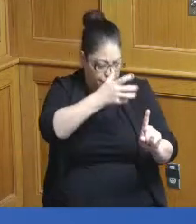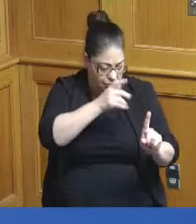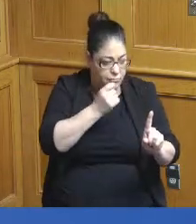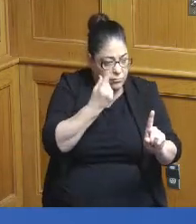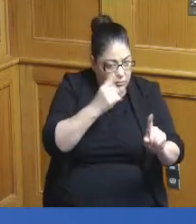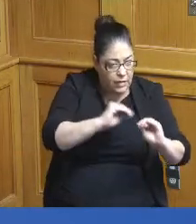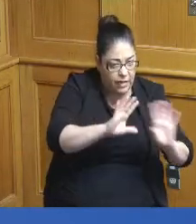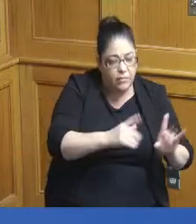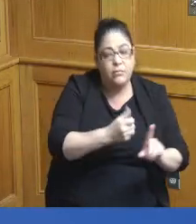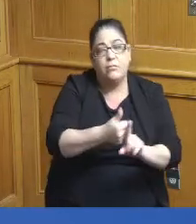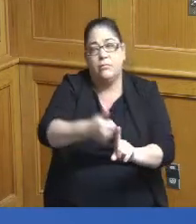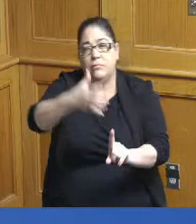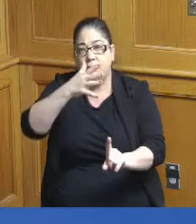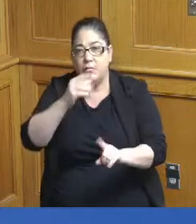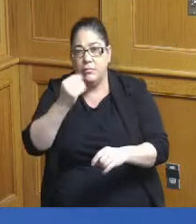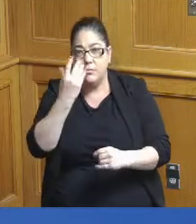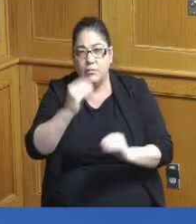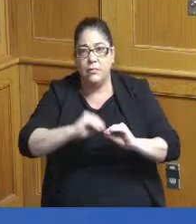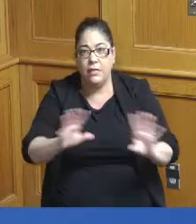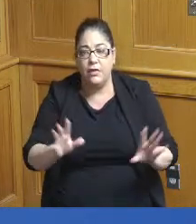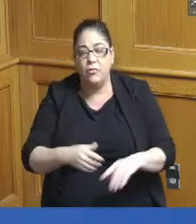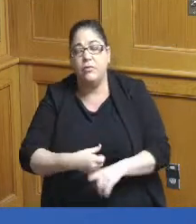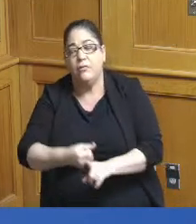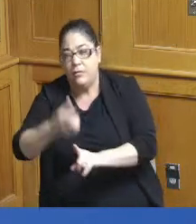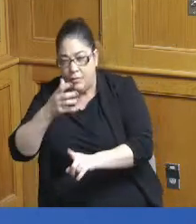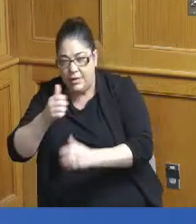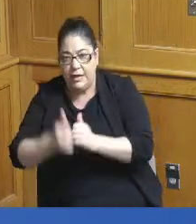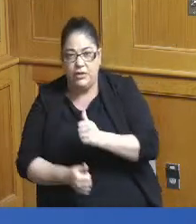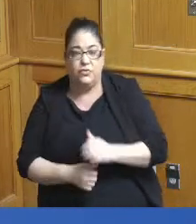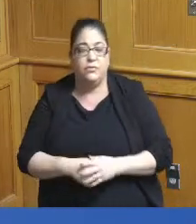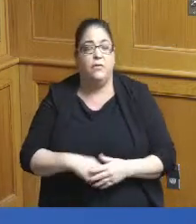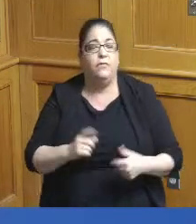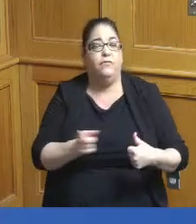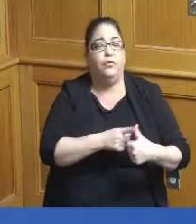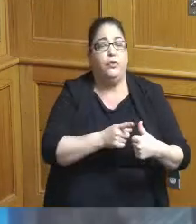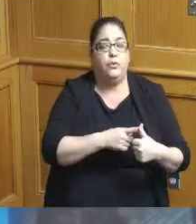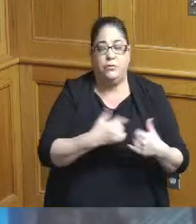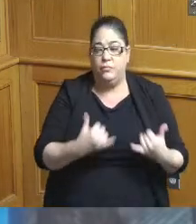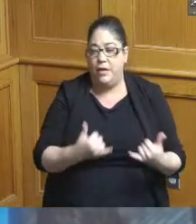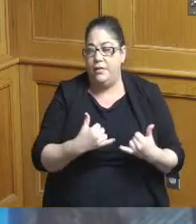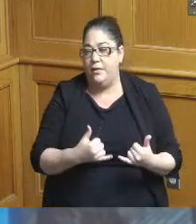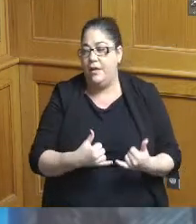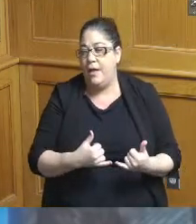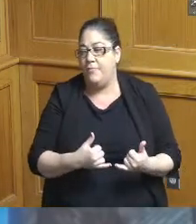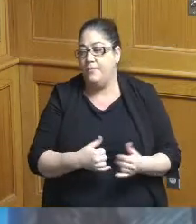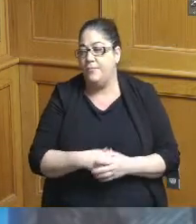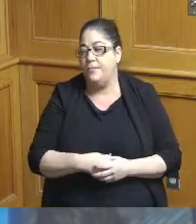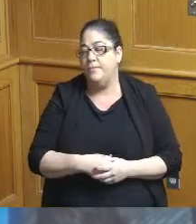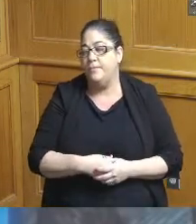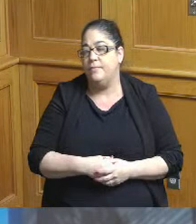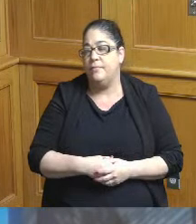in terms of moving forward so the first item and again these are more placeholder slides is is the